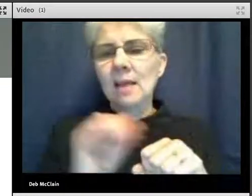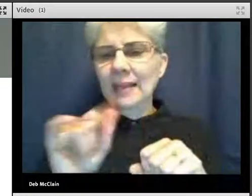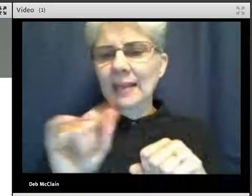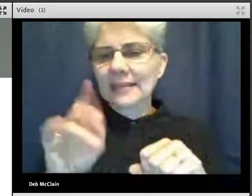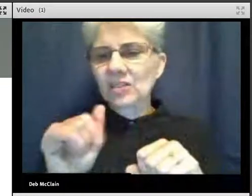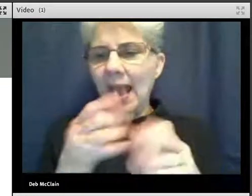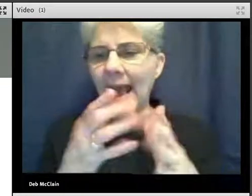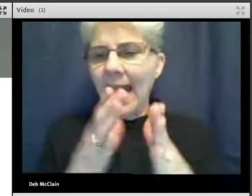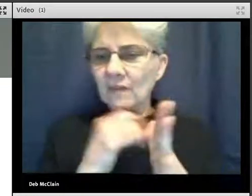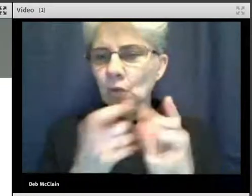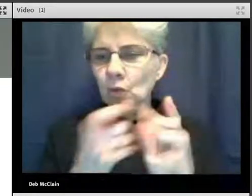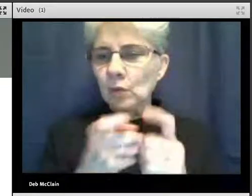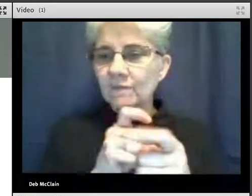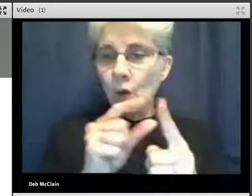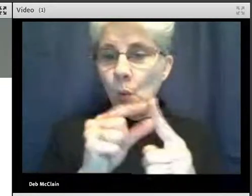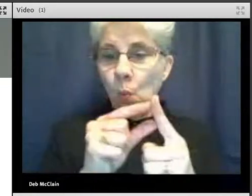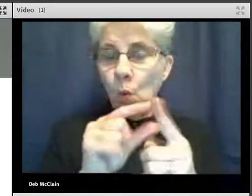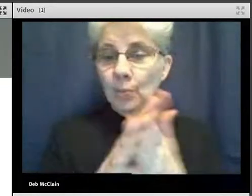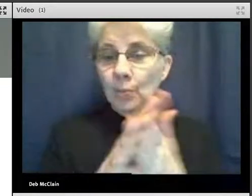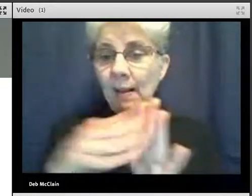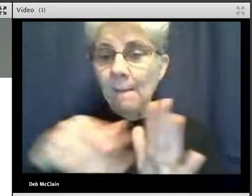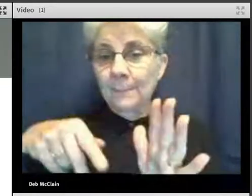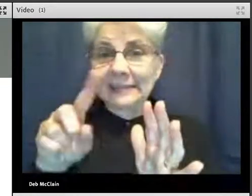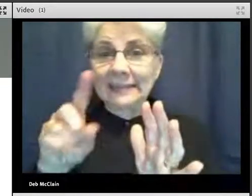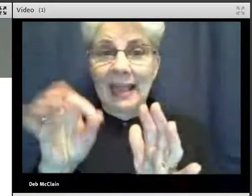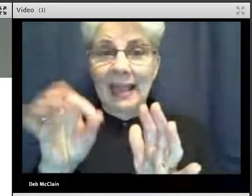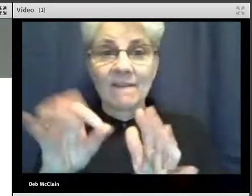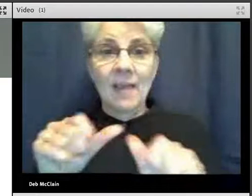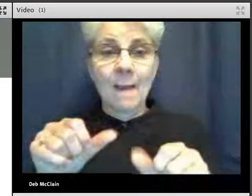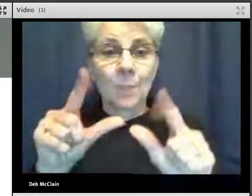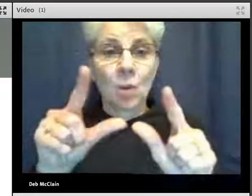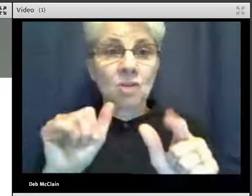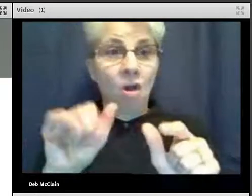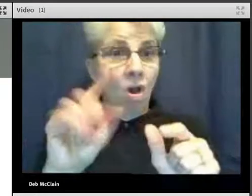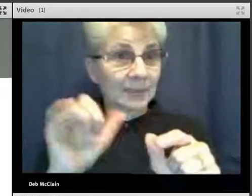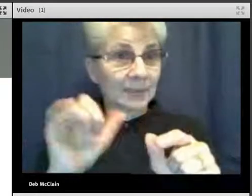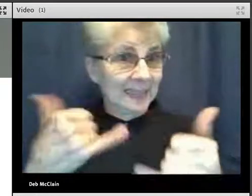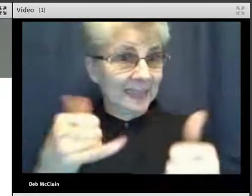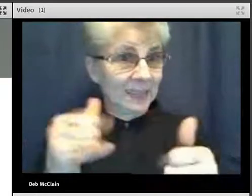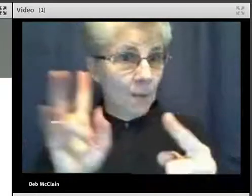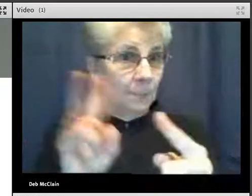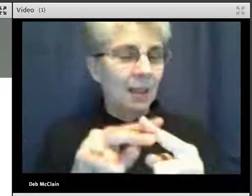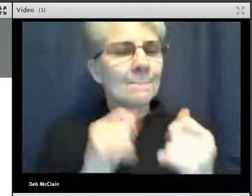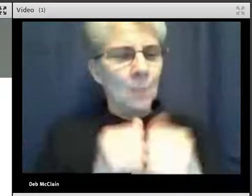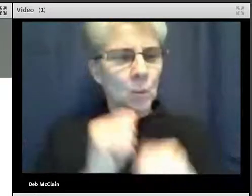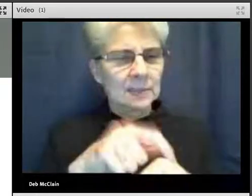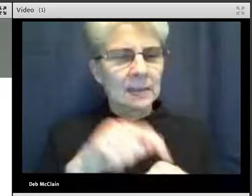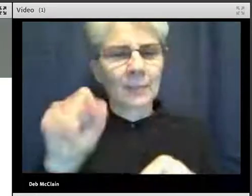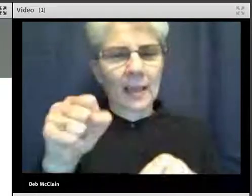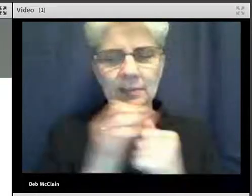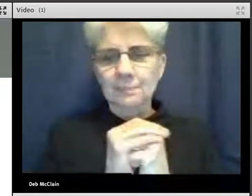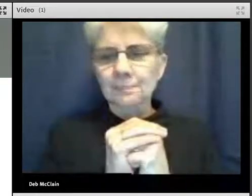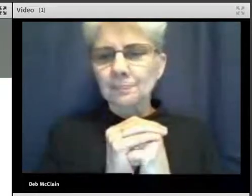Alicia is asking me if you convert a Word document to a PDF and post it, will the alt-tags still apply? And I would say most of the time.